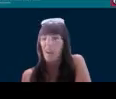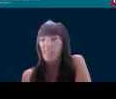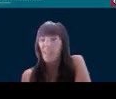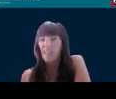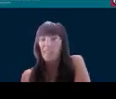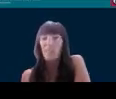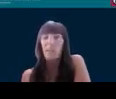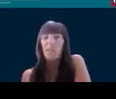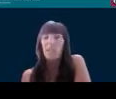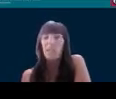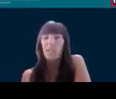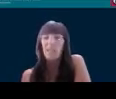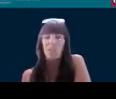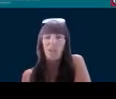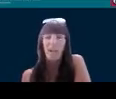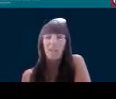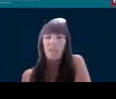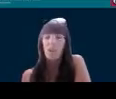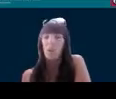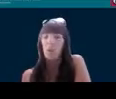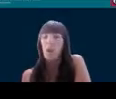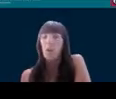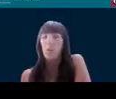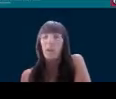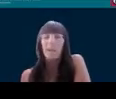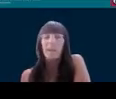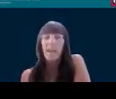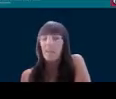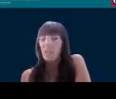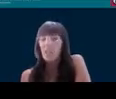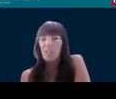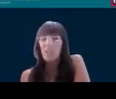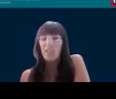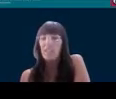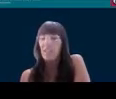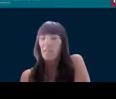your contact information into the chat, so when Angela shares